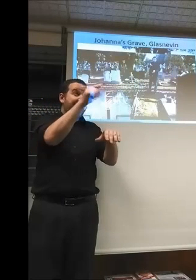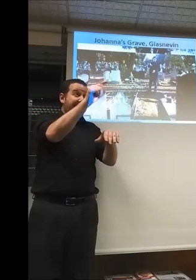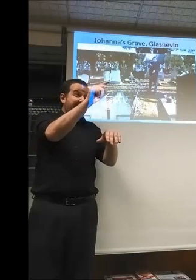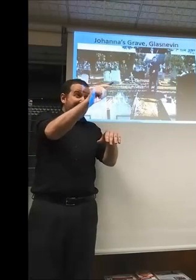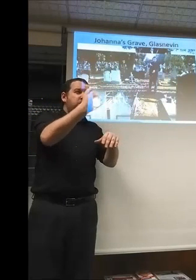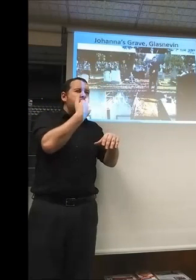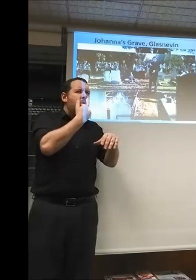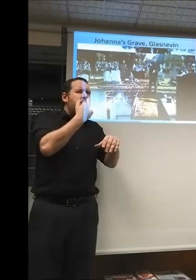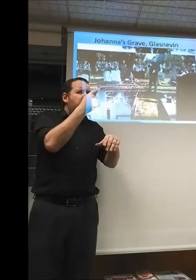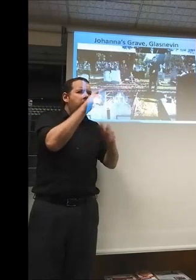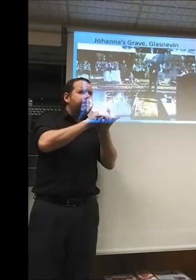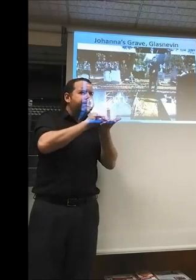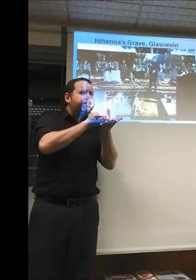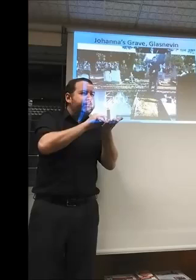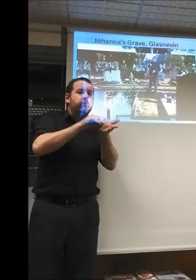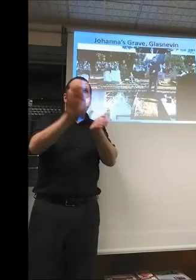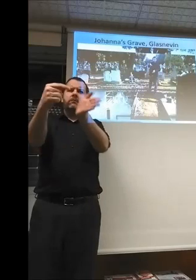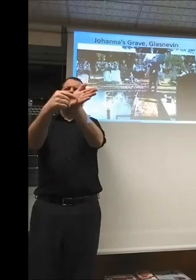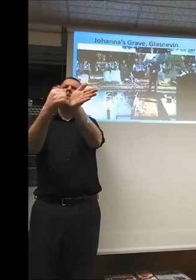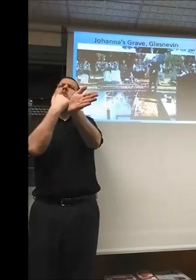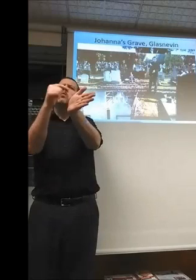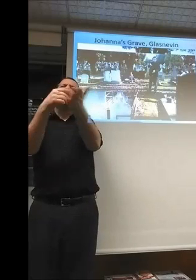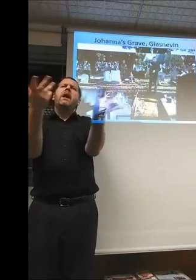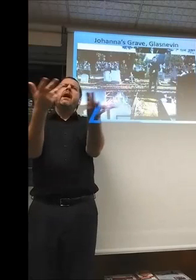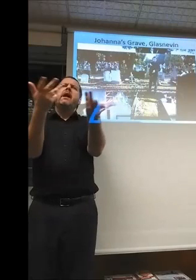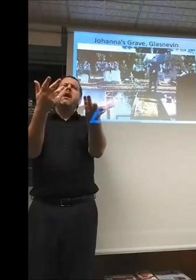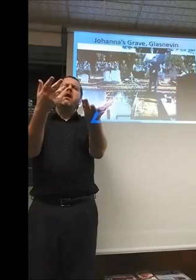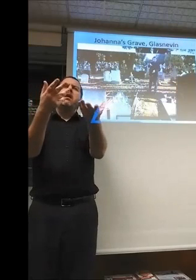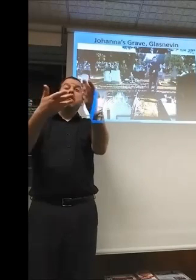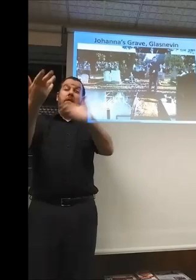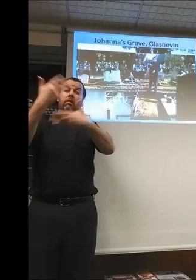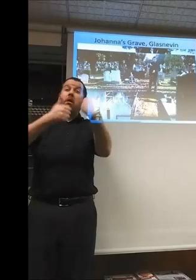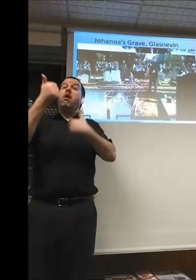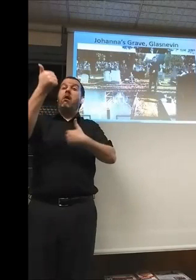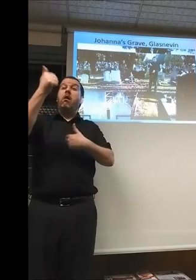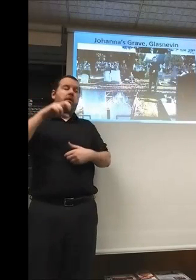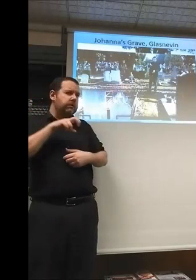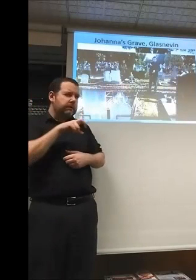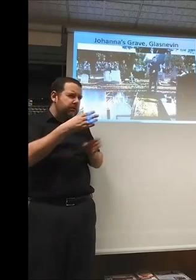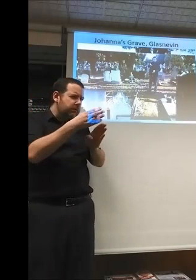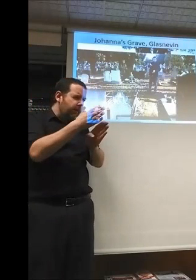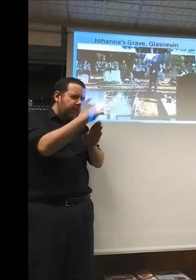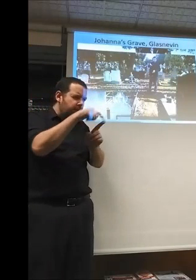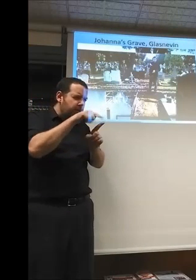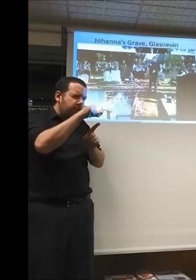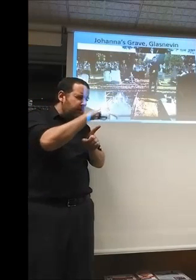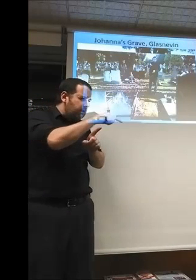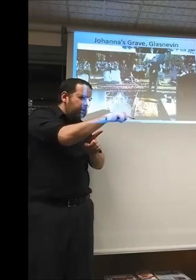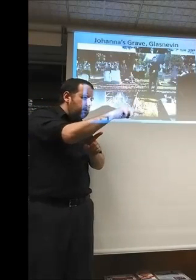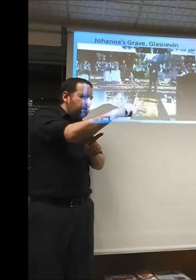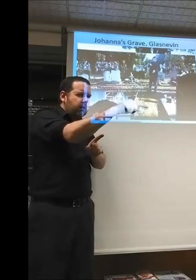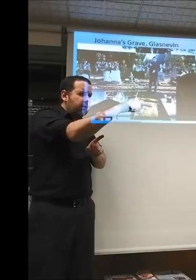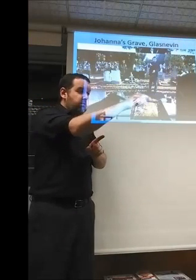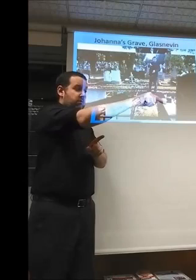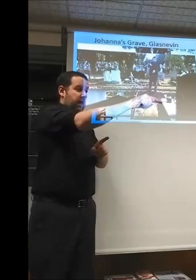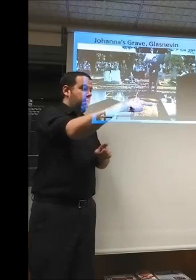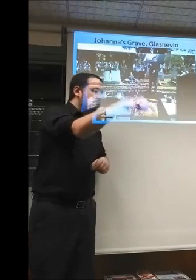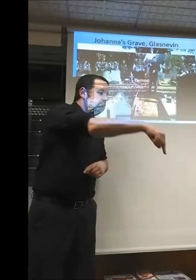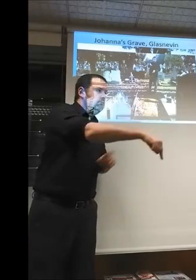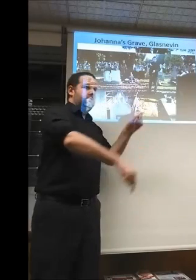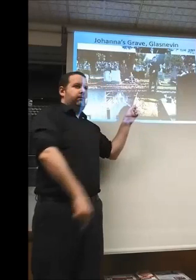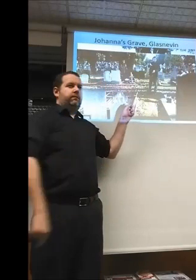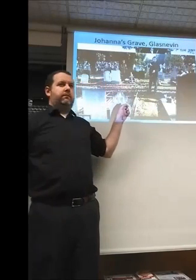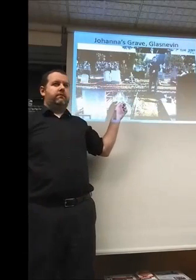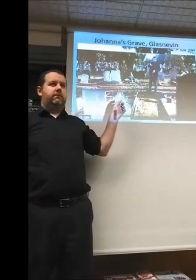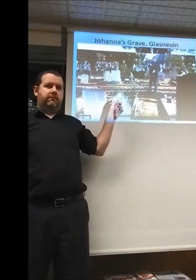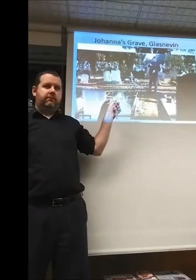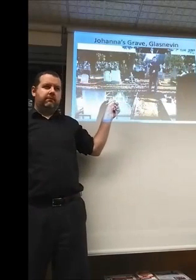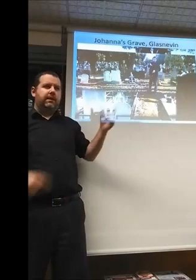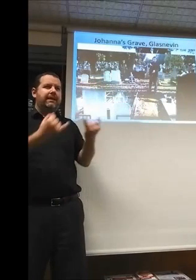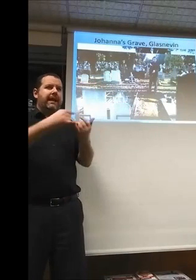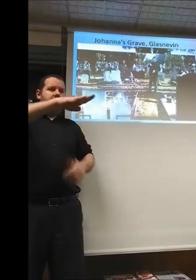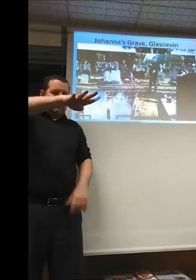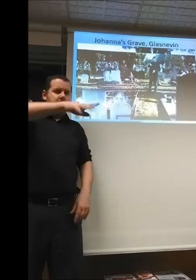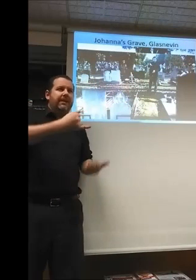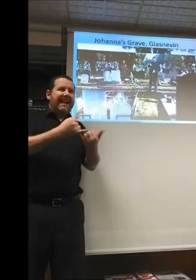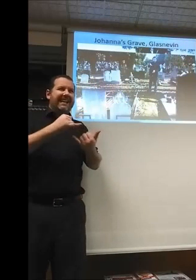He was so grateful that he bowed to the judge and he left the court as soon as he could.